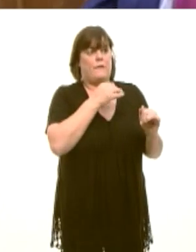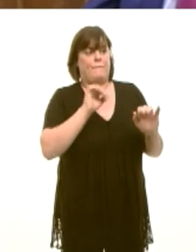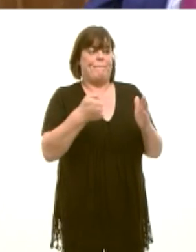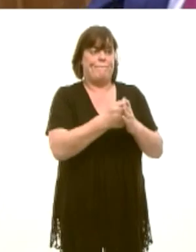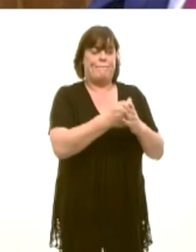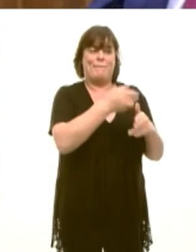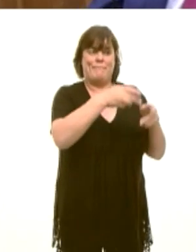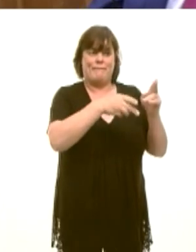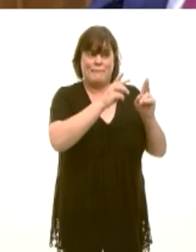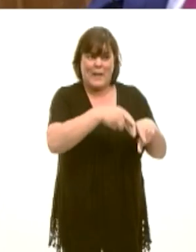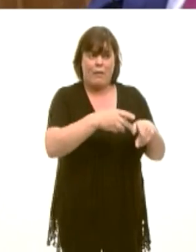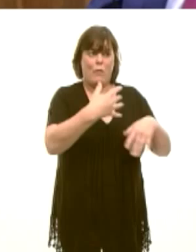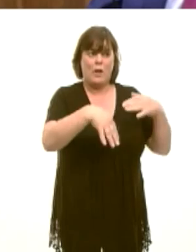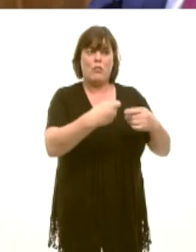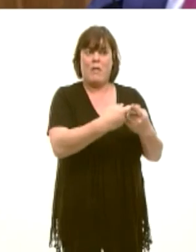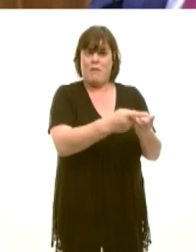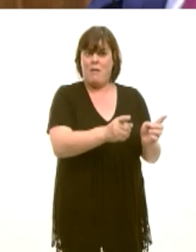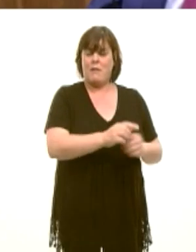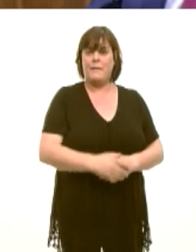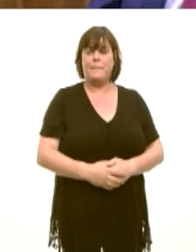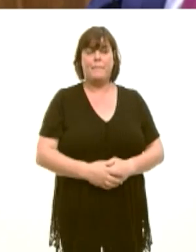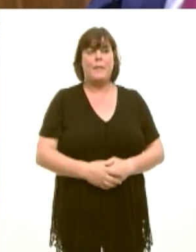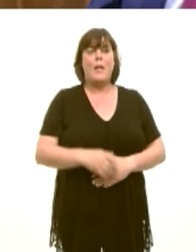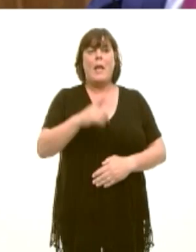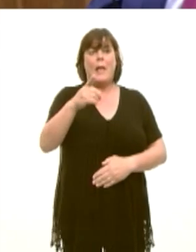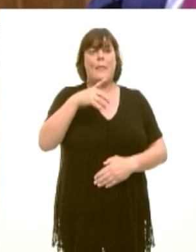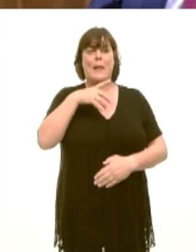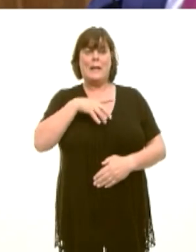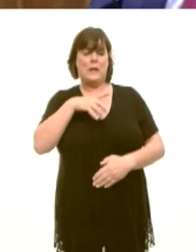applications must include an assessment of how schemes will improve the quality of life